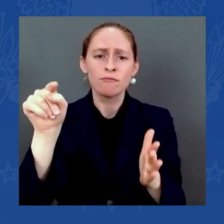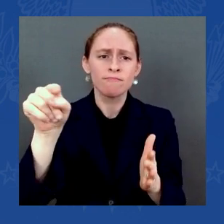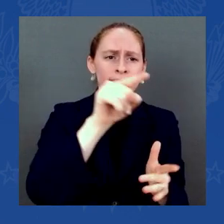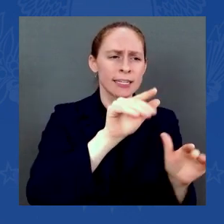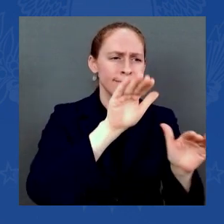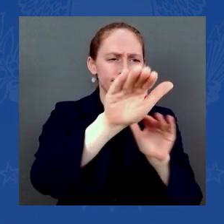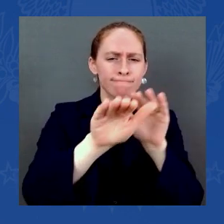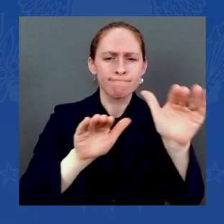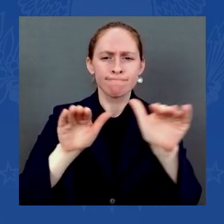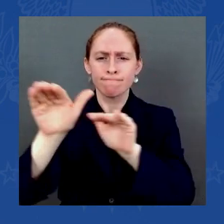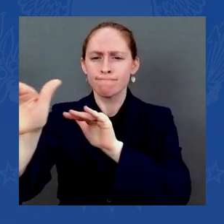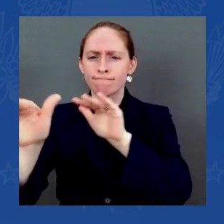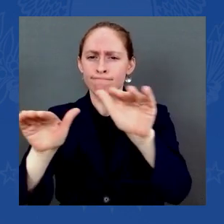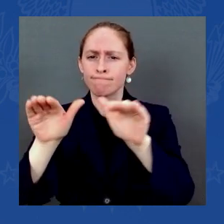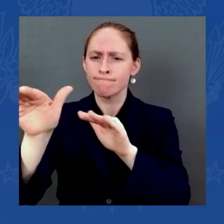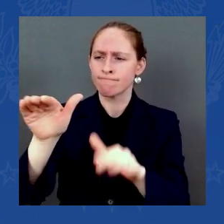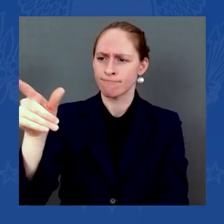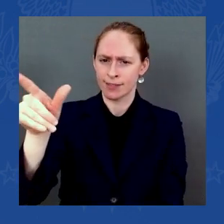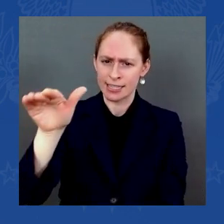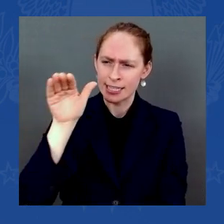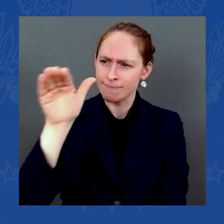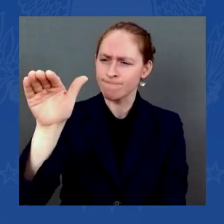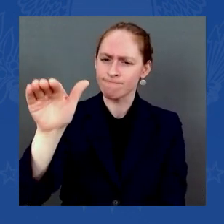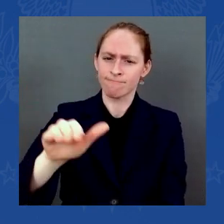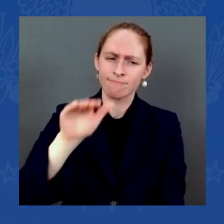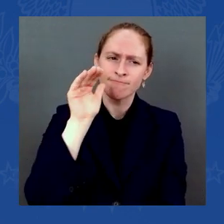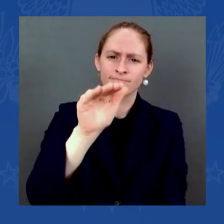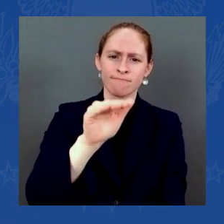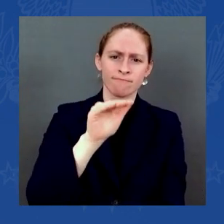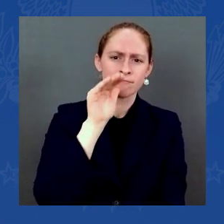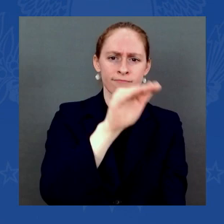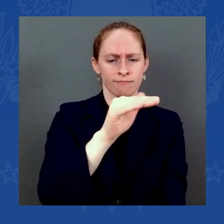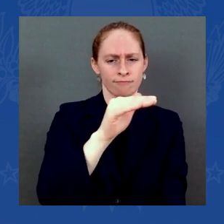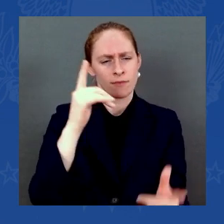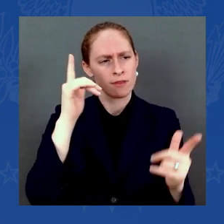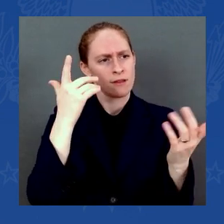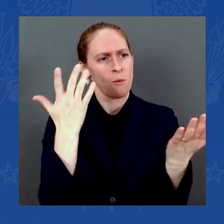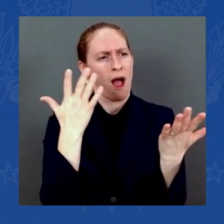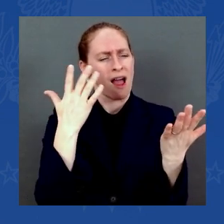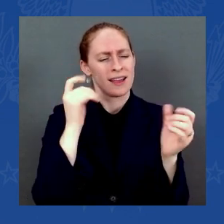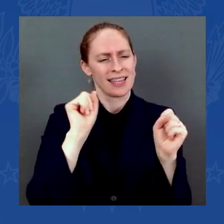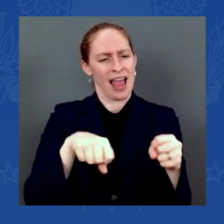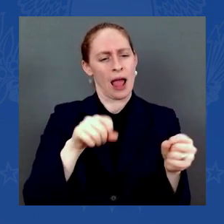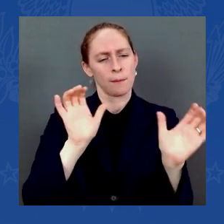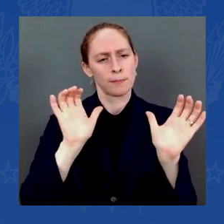They were bold. They were told that it'd be hard, but they were -- stayed bold.